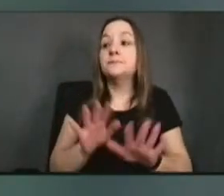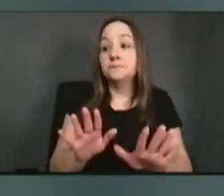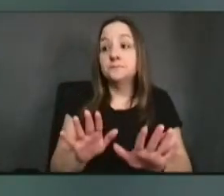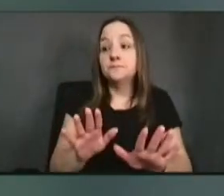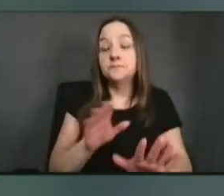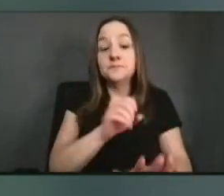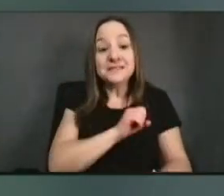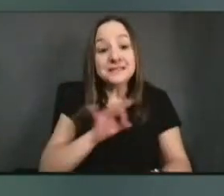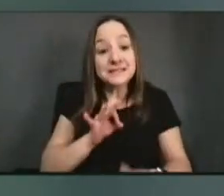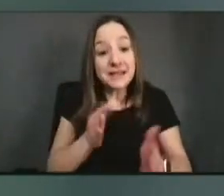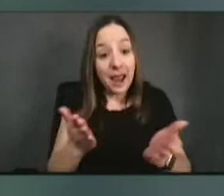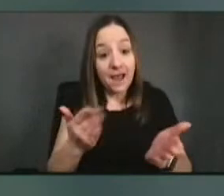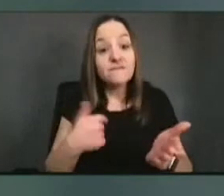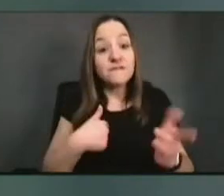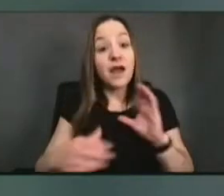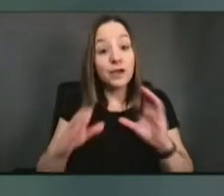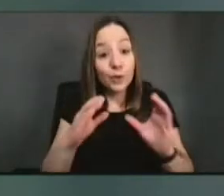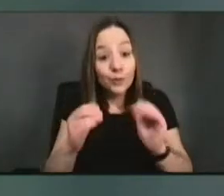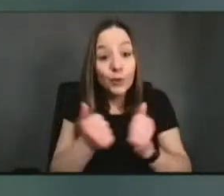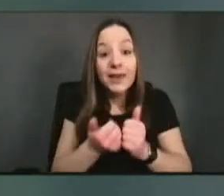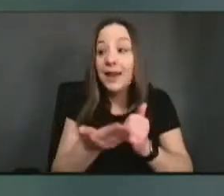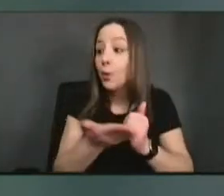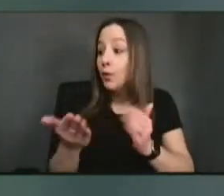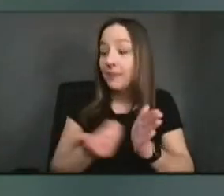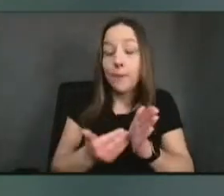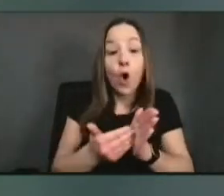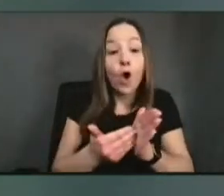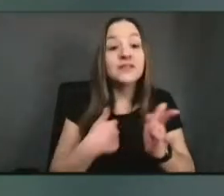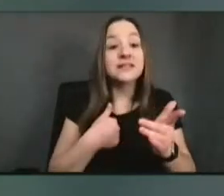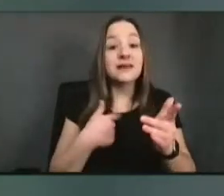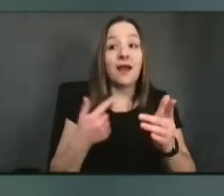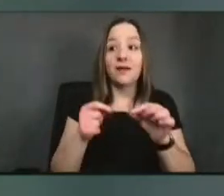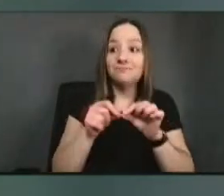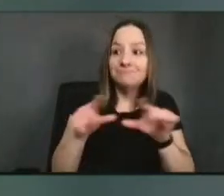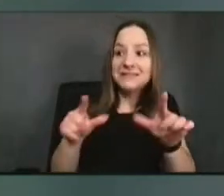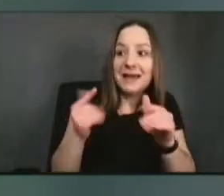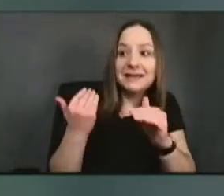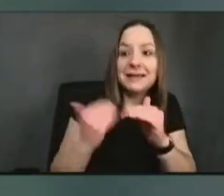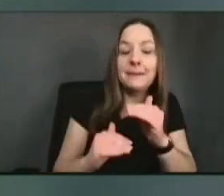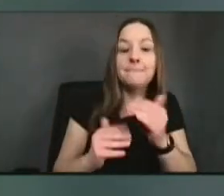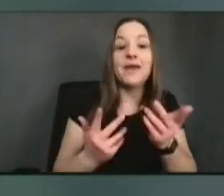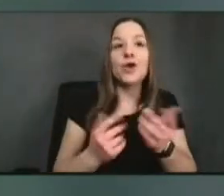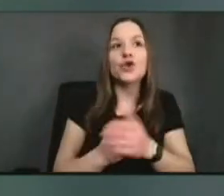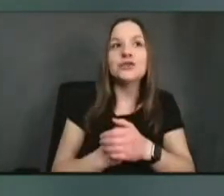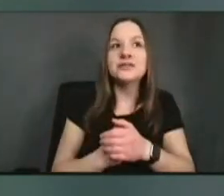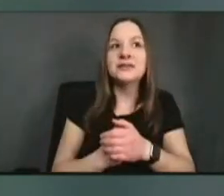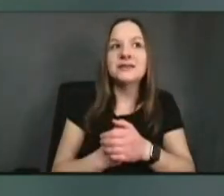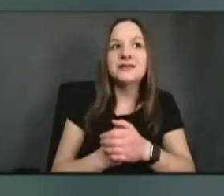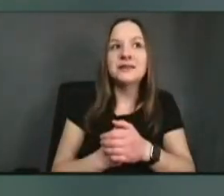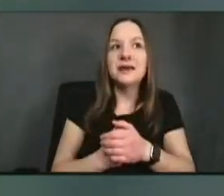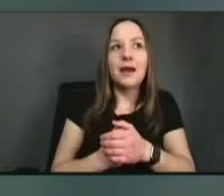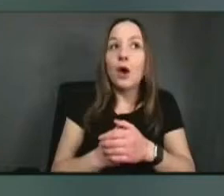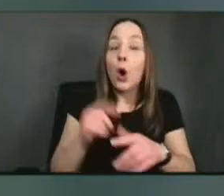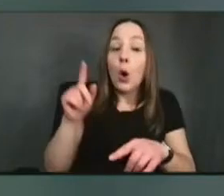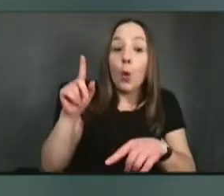I think about our staff. Often I do communicate with our staff very often and have them send